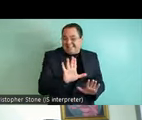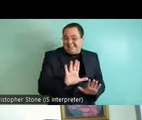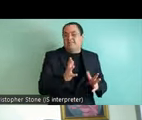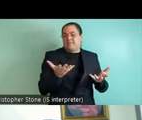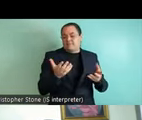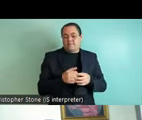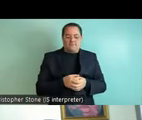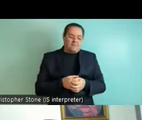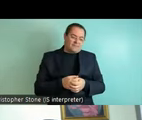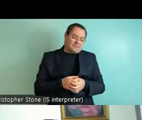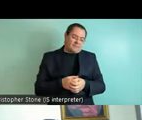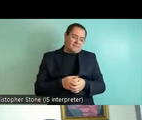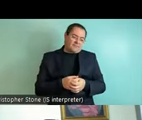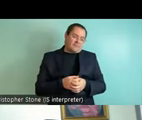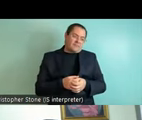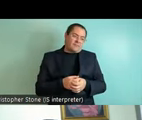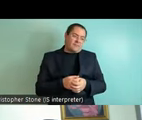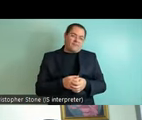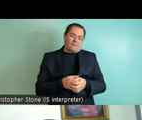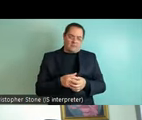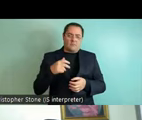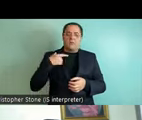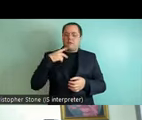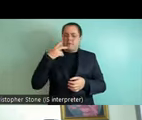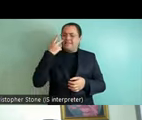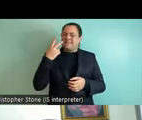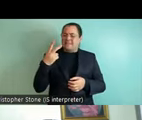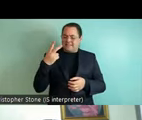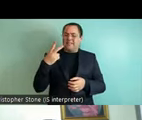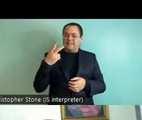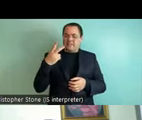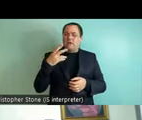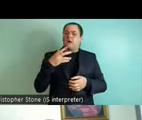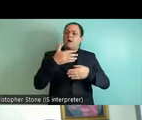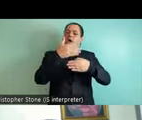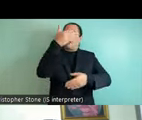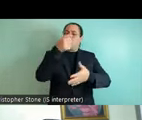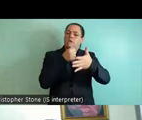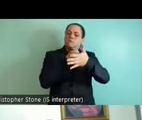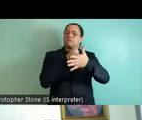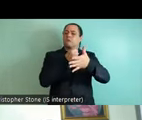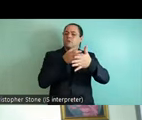time to disability inclusion in what please include attitudinal barriers environmental